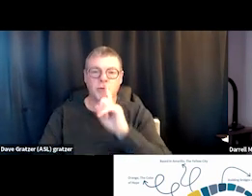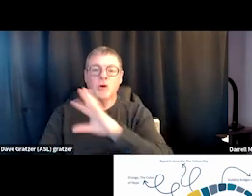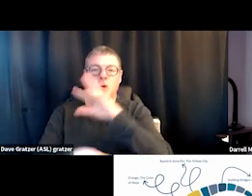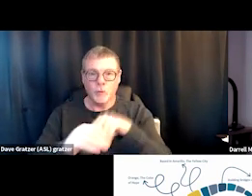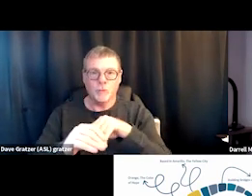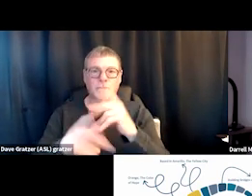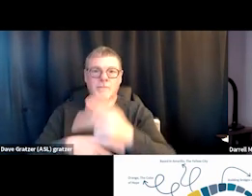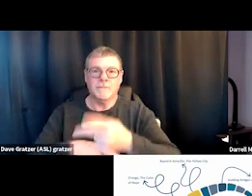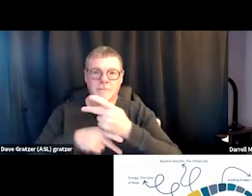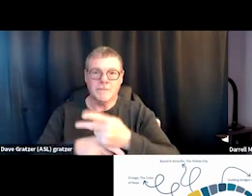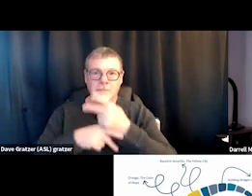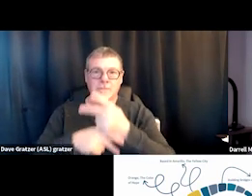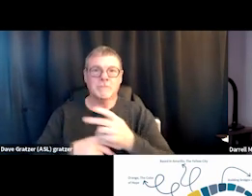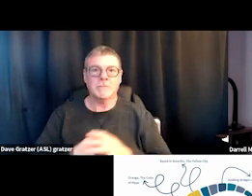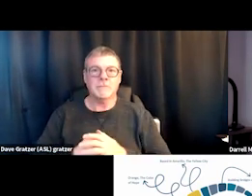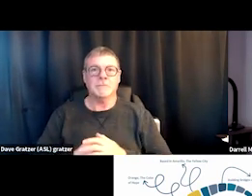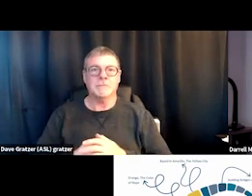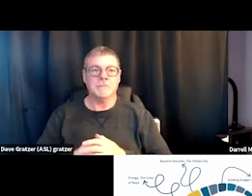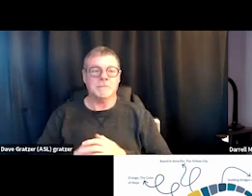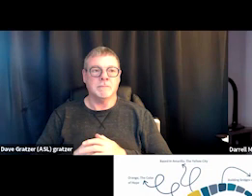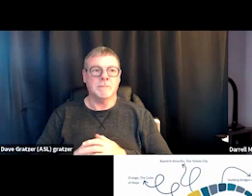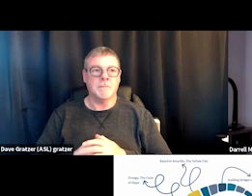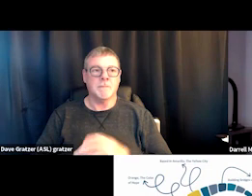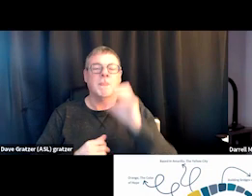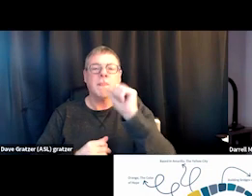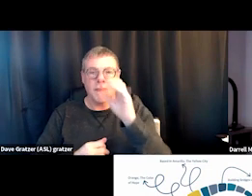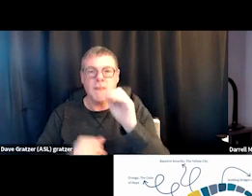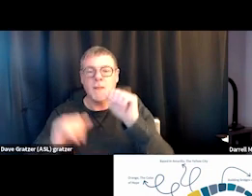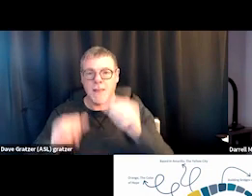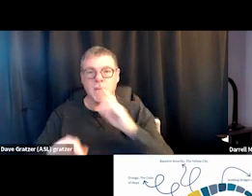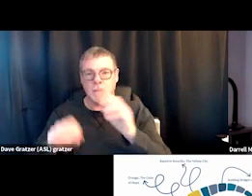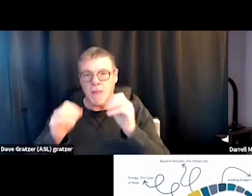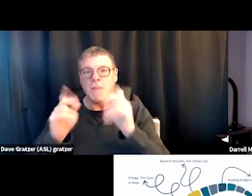where these integrated services are delivered so that there can be an opportunity for whole health.